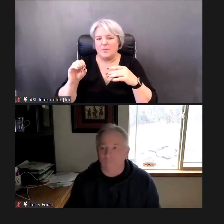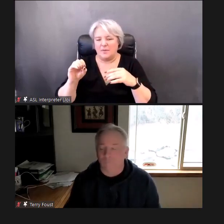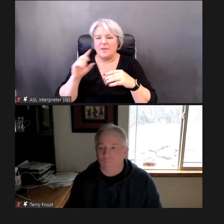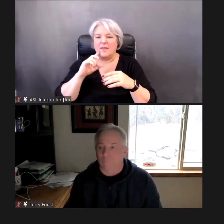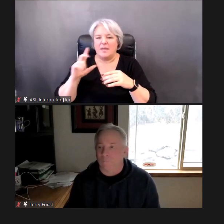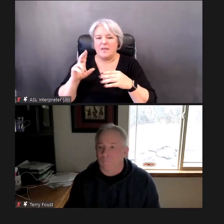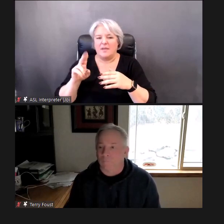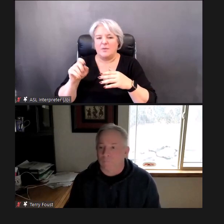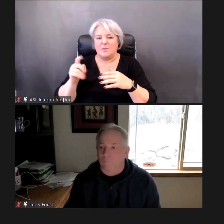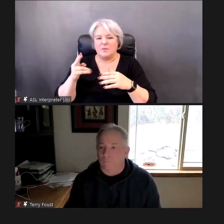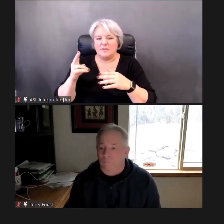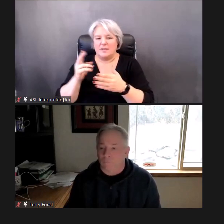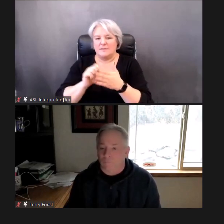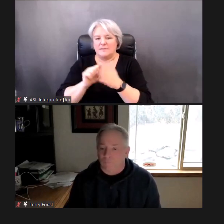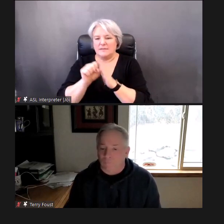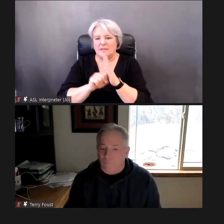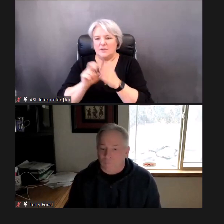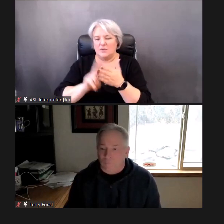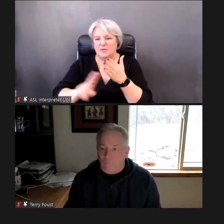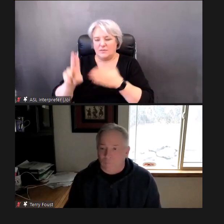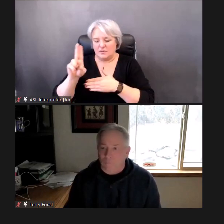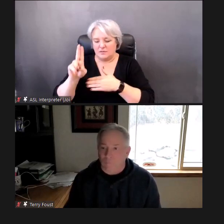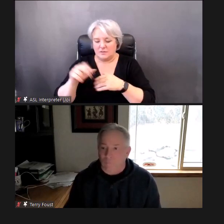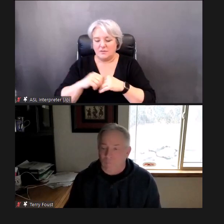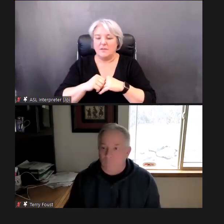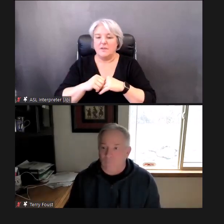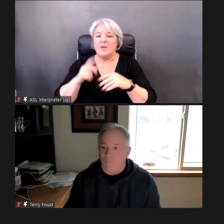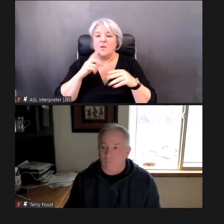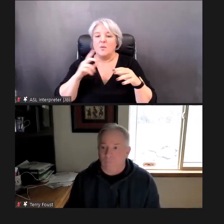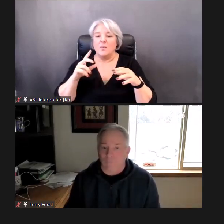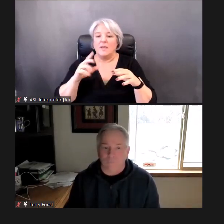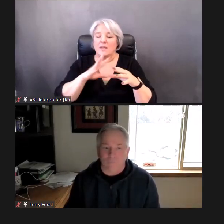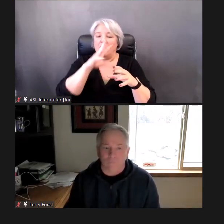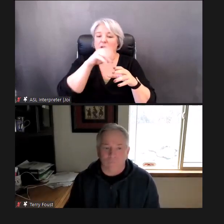University the echo initiative is housed